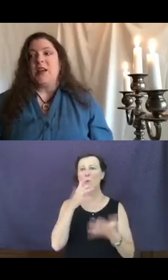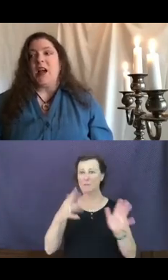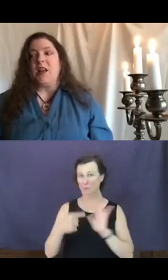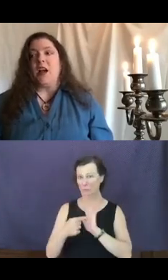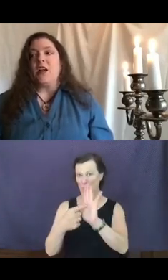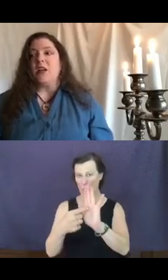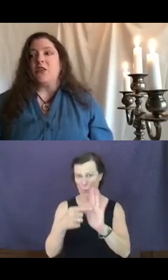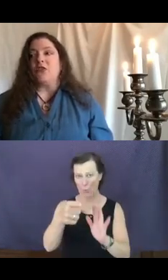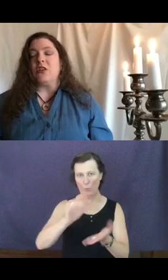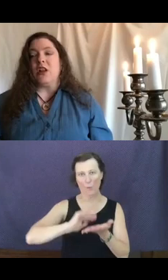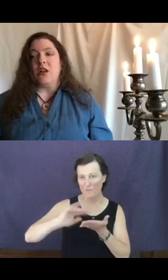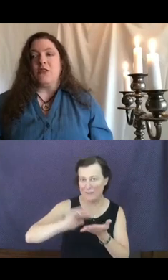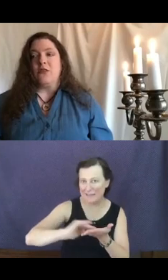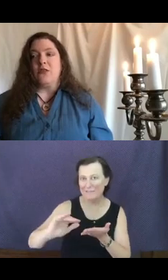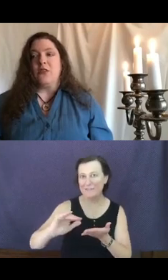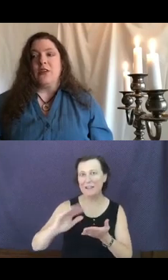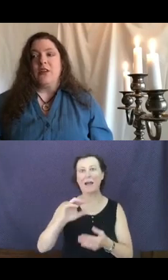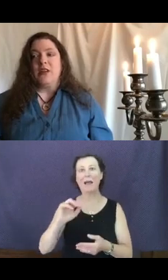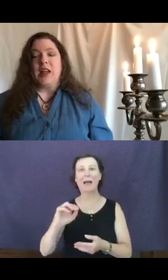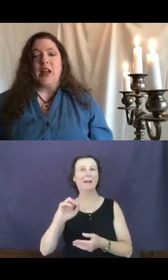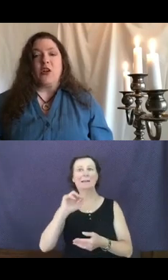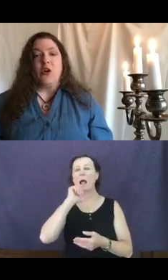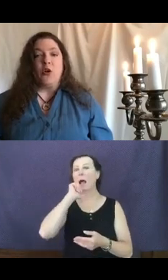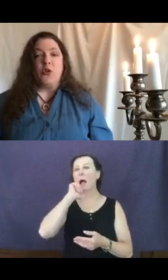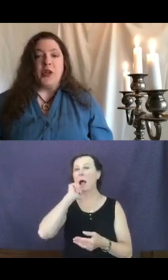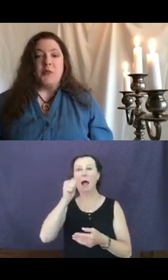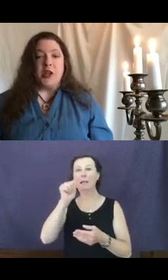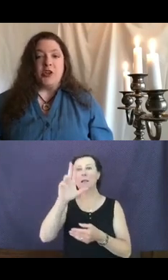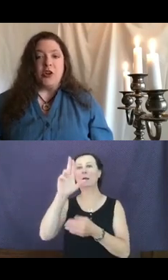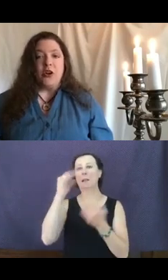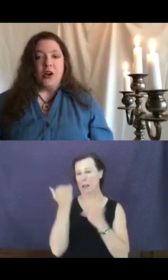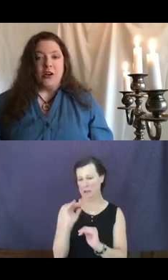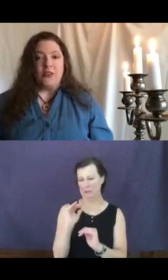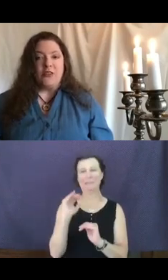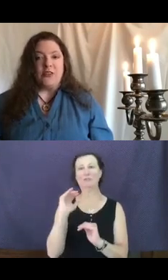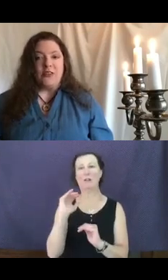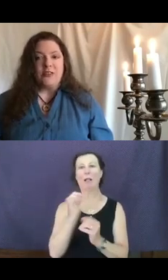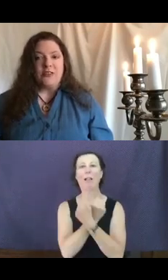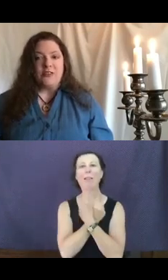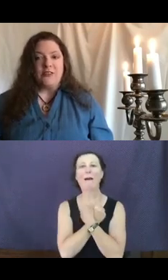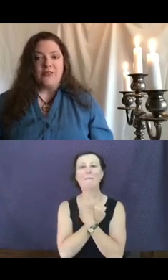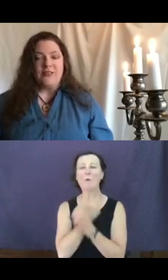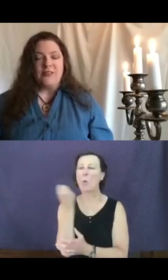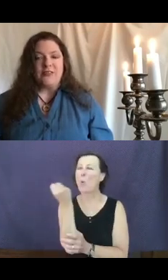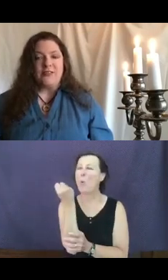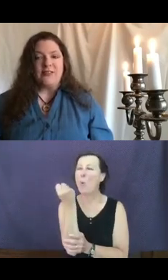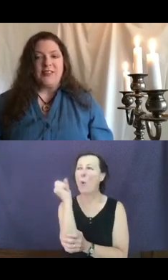and unconditional love and hold them in your heart.